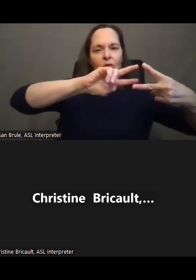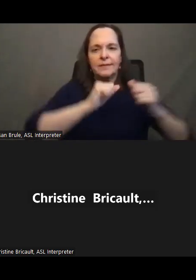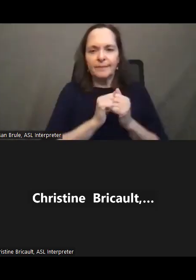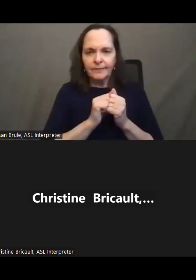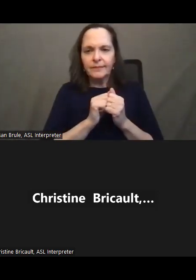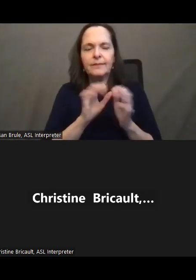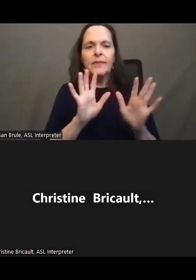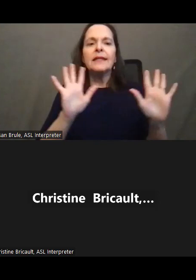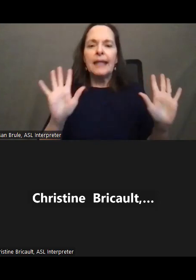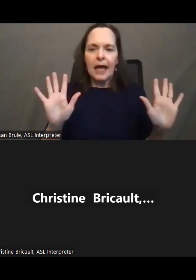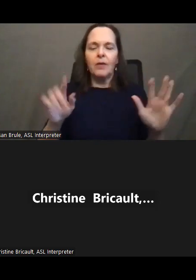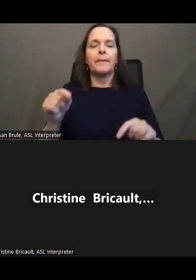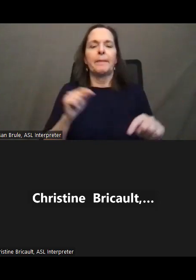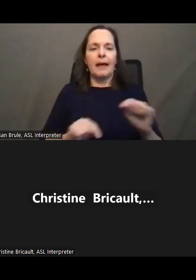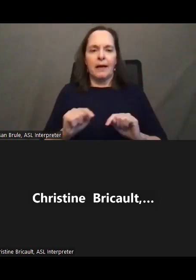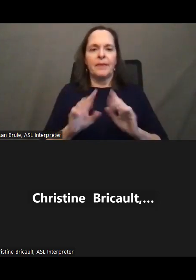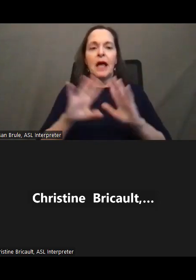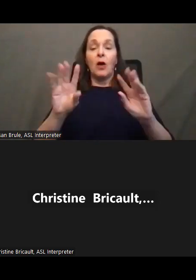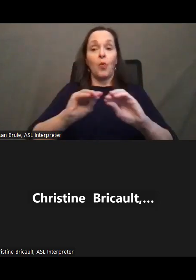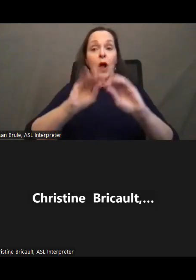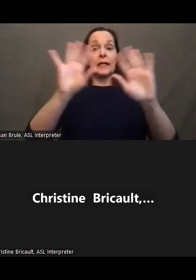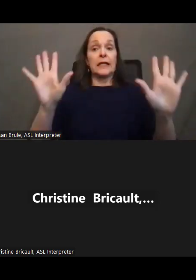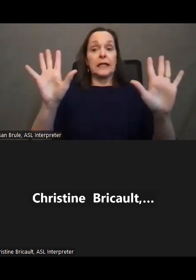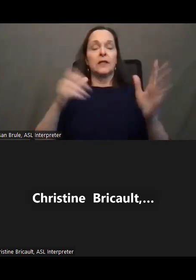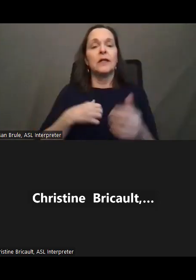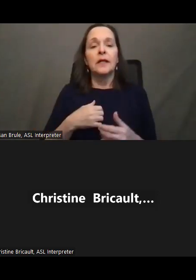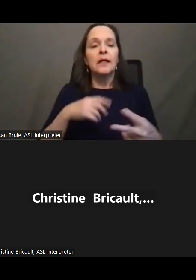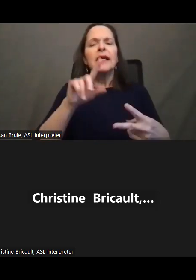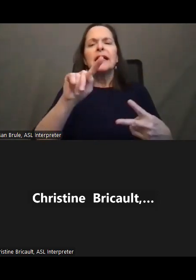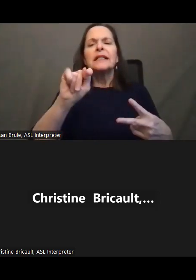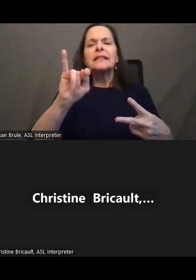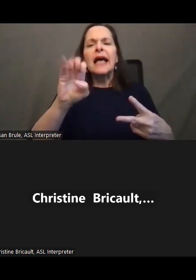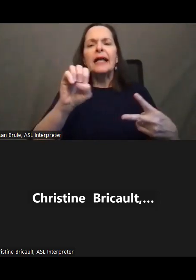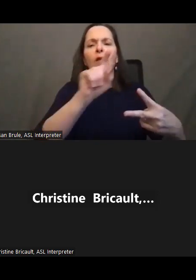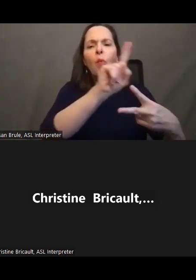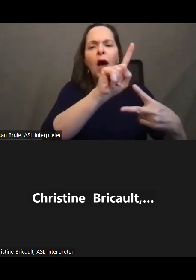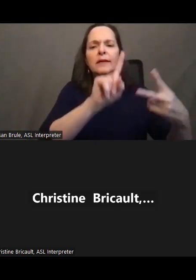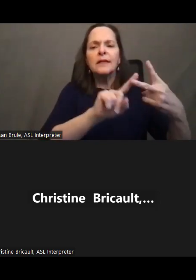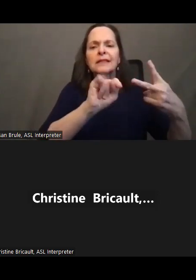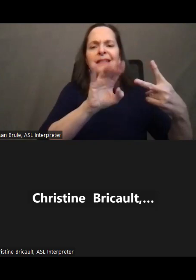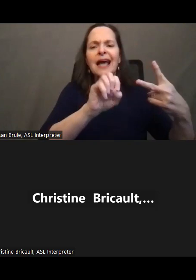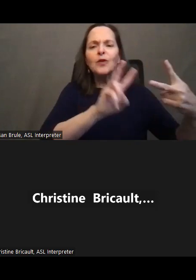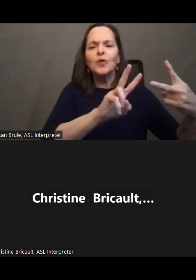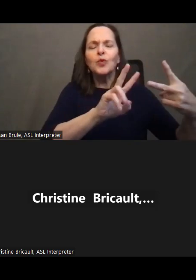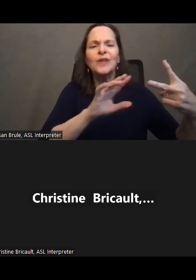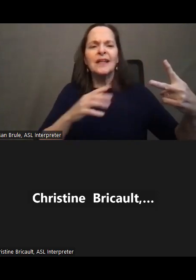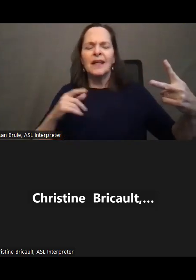in depth on the provisions in Title I and Title II. Because I think it's a helpful place to ground ourselves.